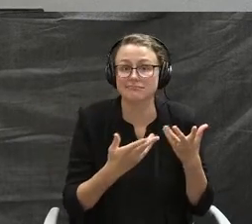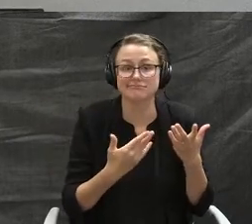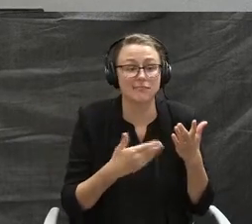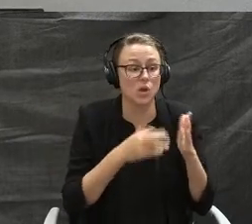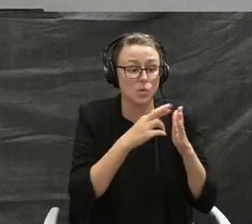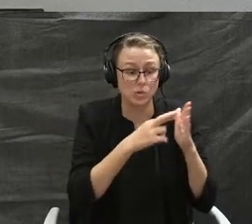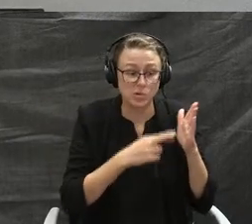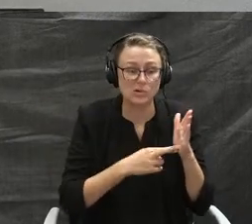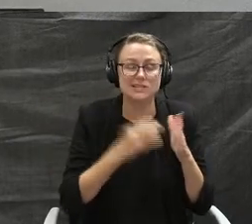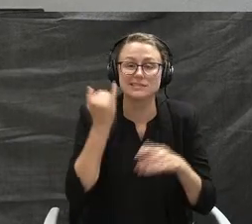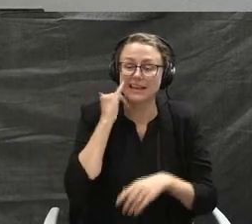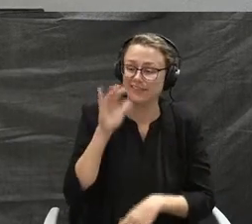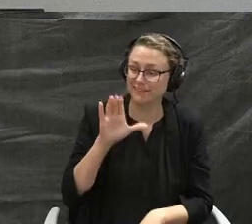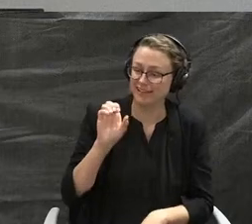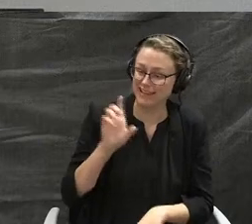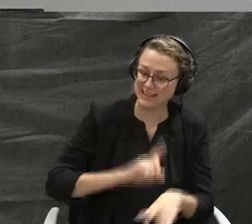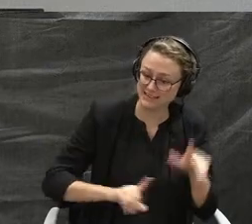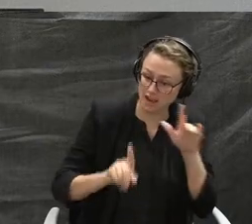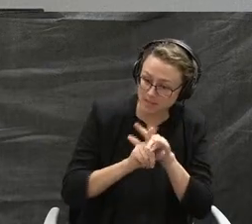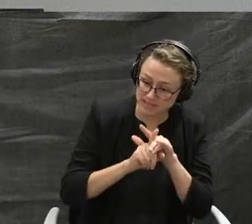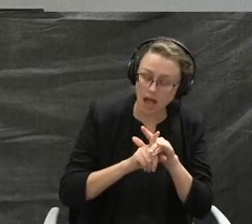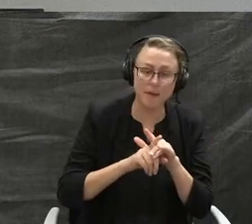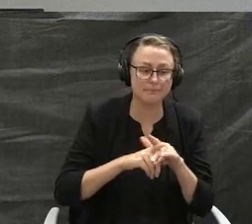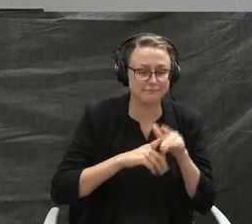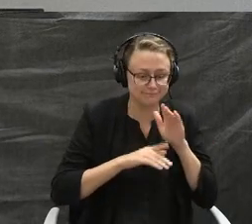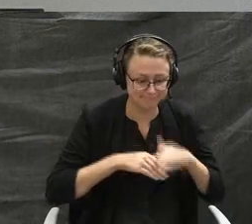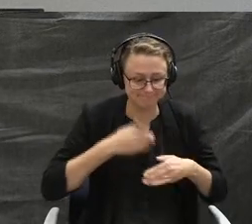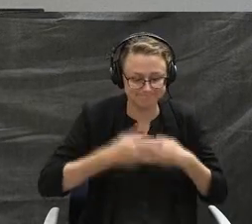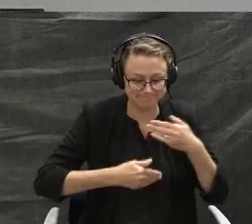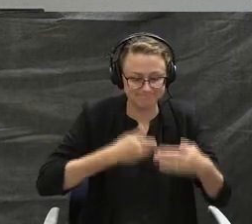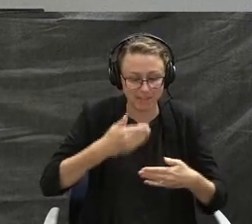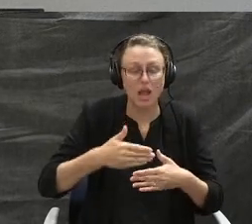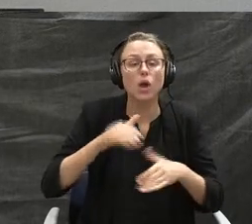when there's a case and how we work with the Department of